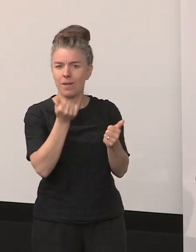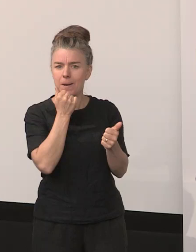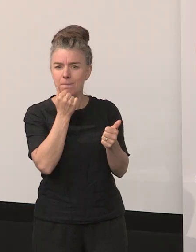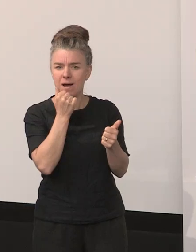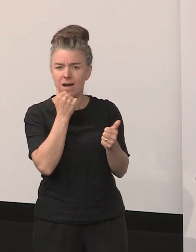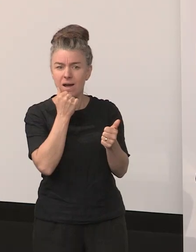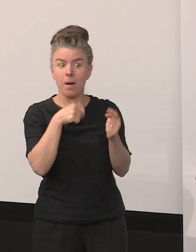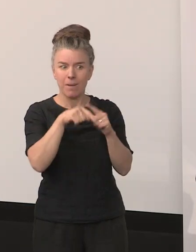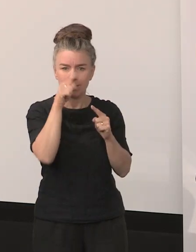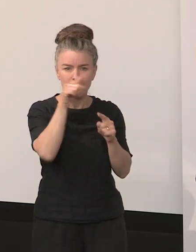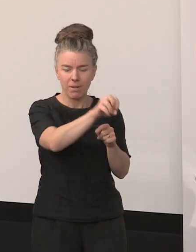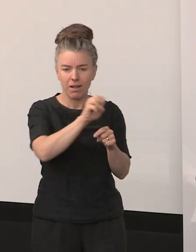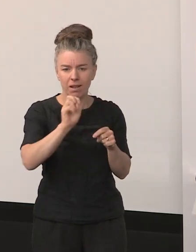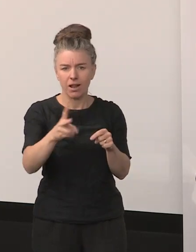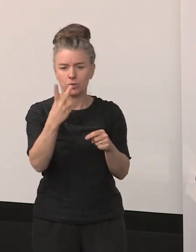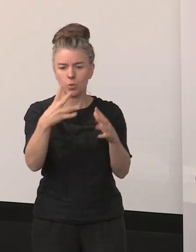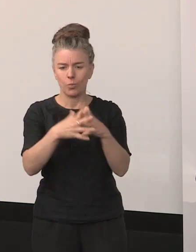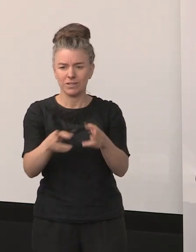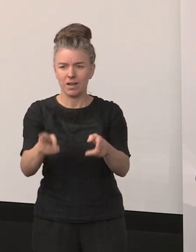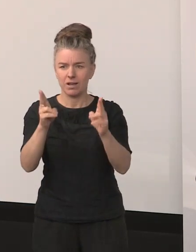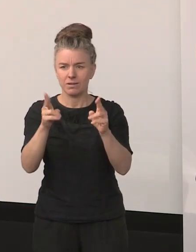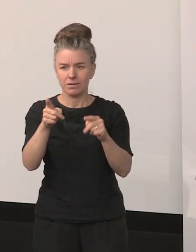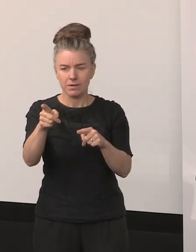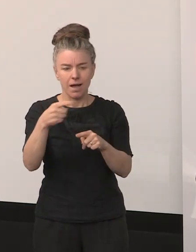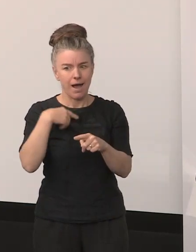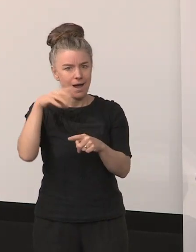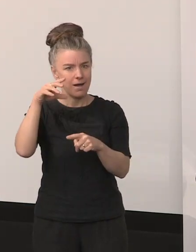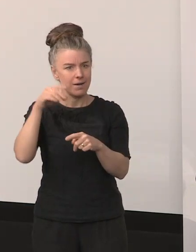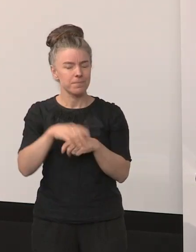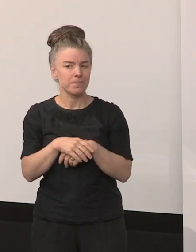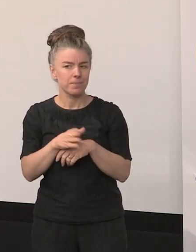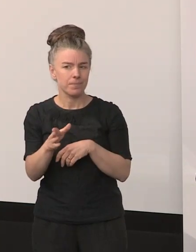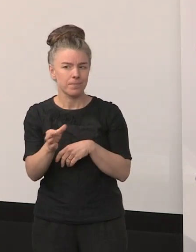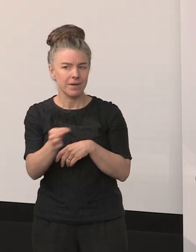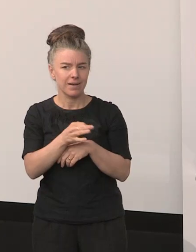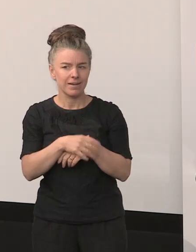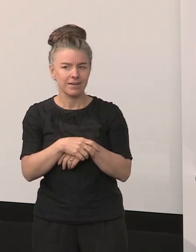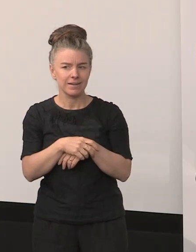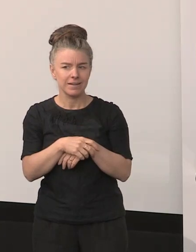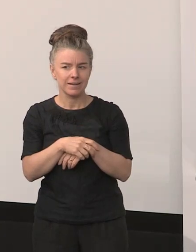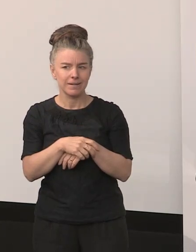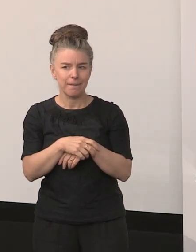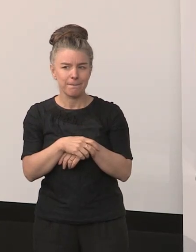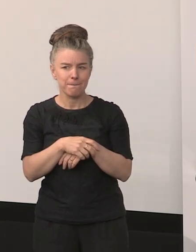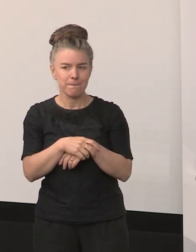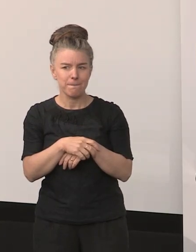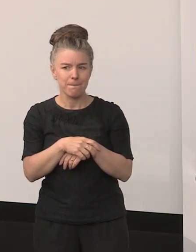That's no longer the cay -- case, recalling that people